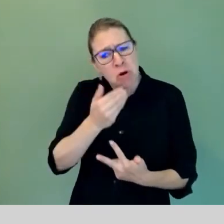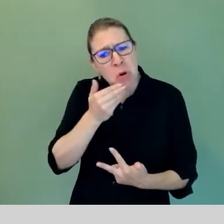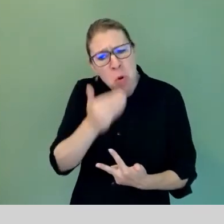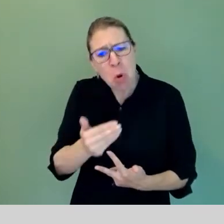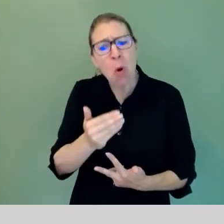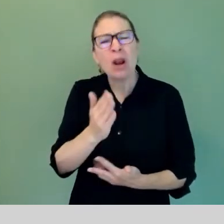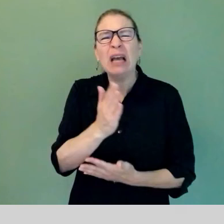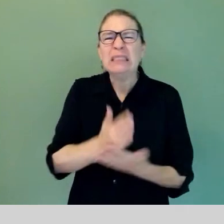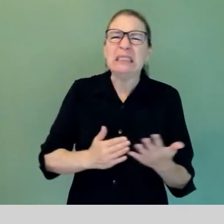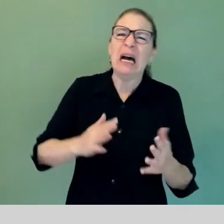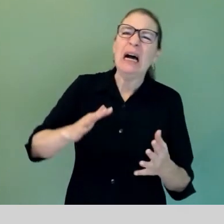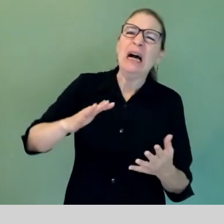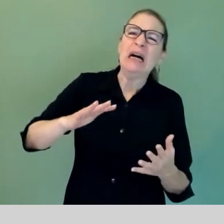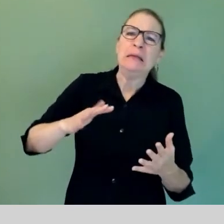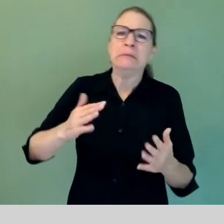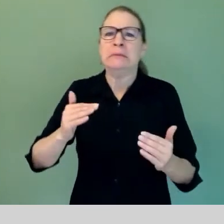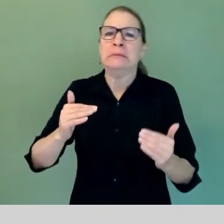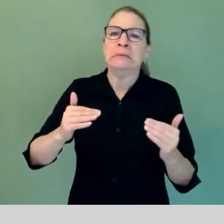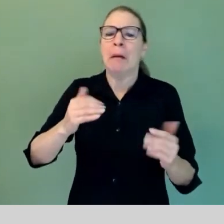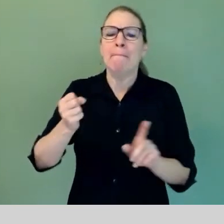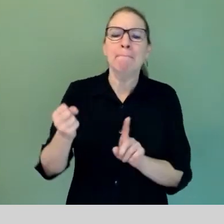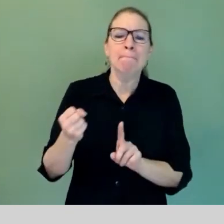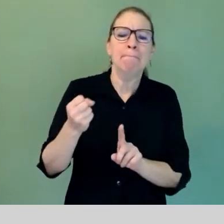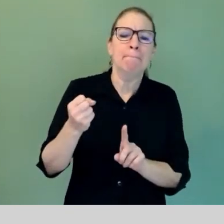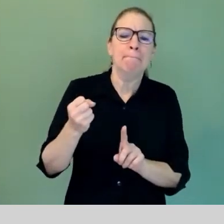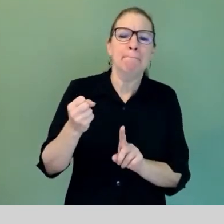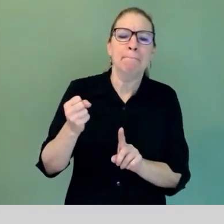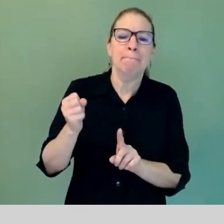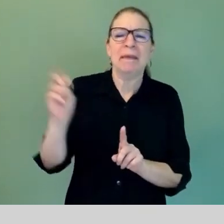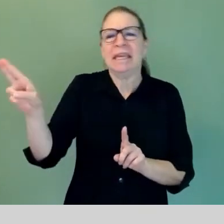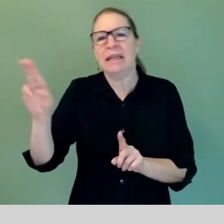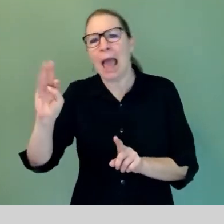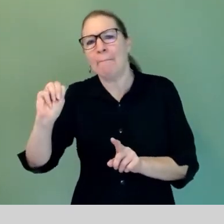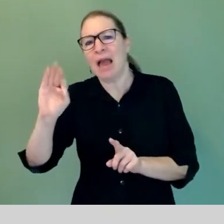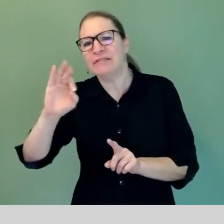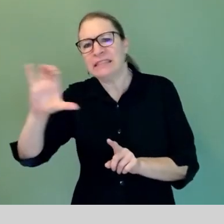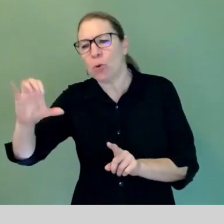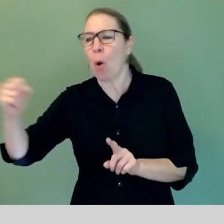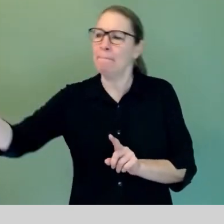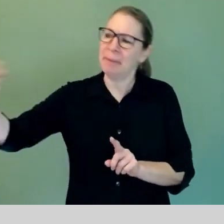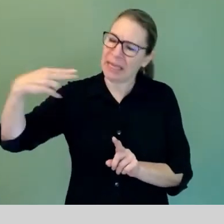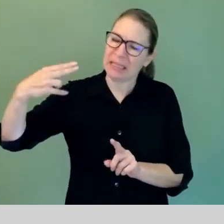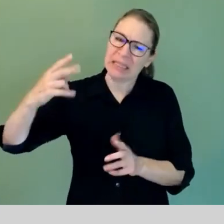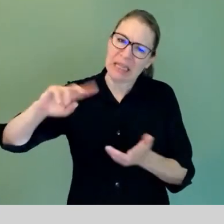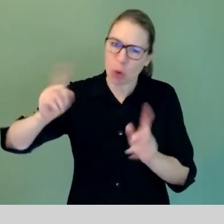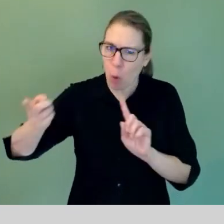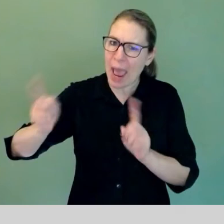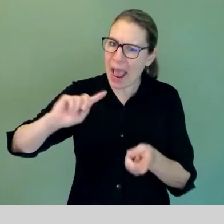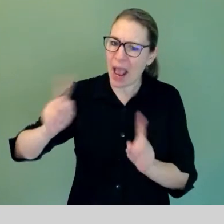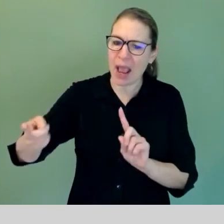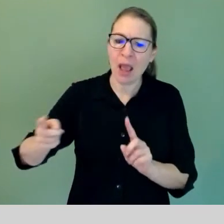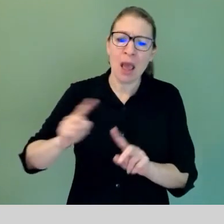And there areas where it may be doing a little bit better than the MFCC one, and, you know, the other way around as well.